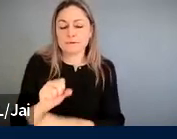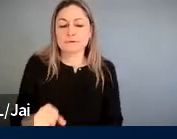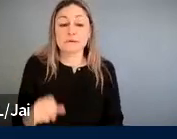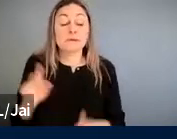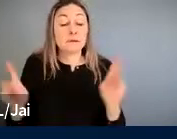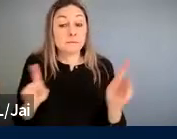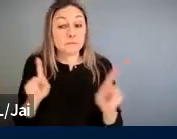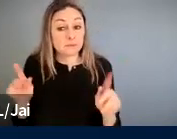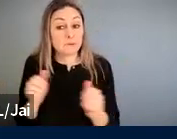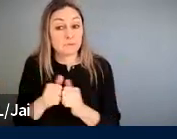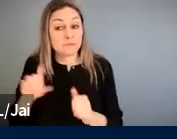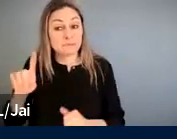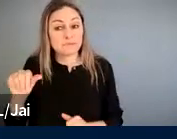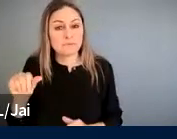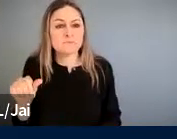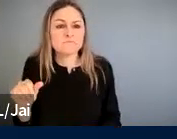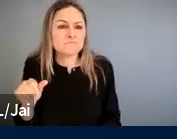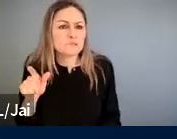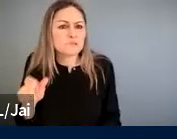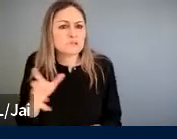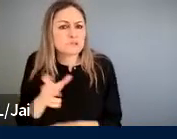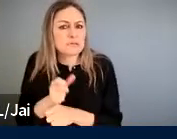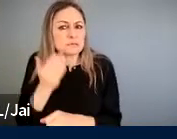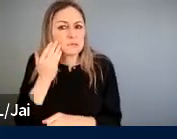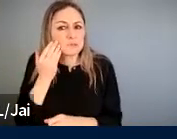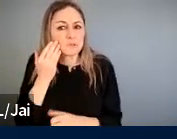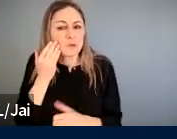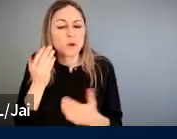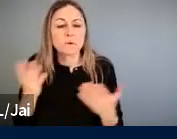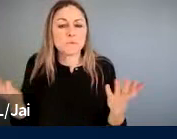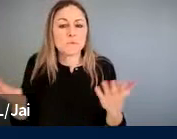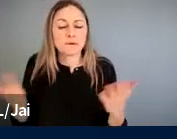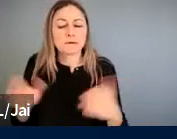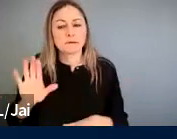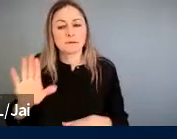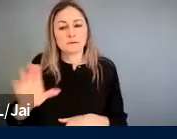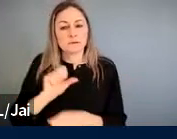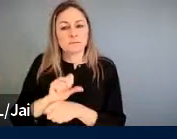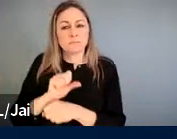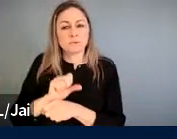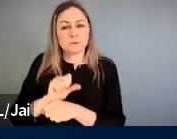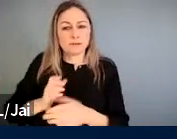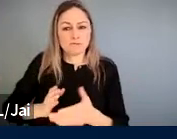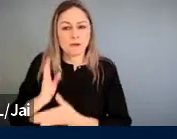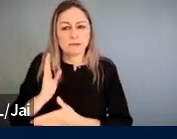disabilities should familiarize themselves where their employment rights, including their rights to